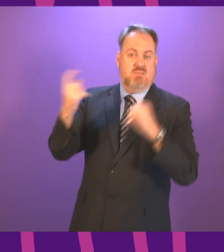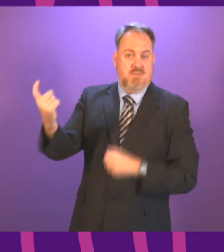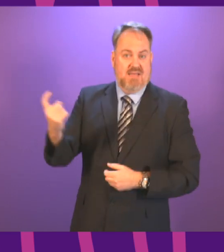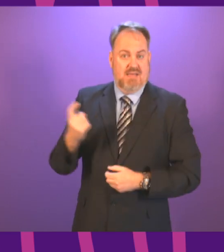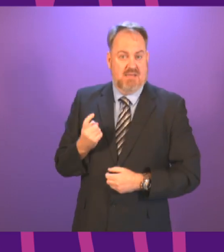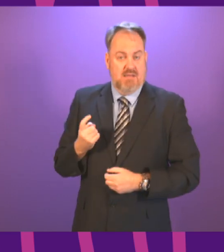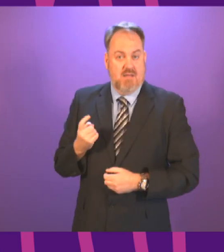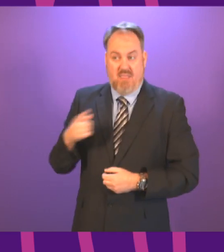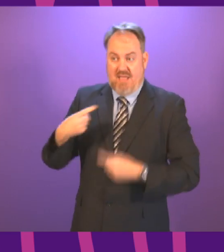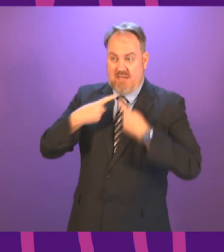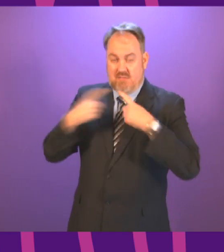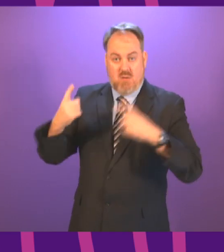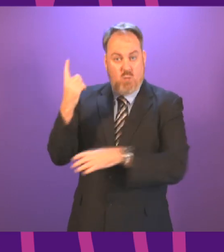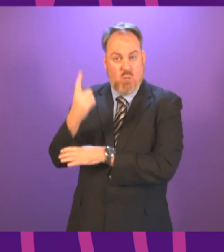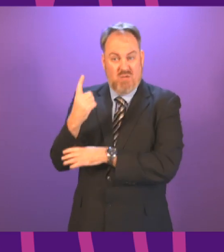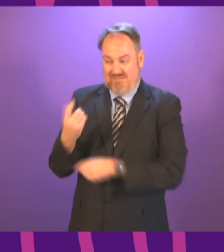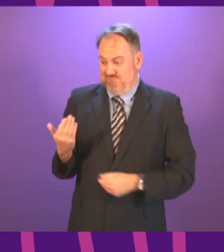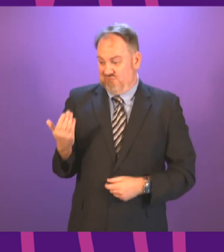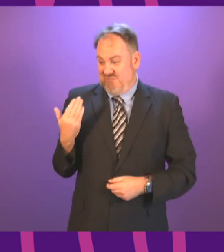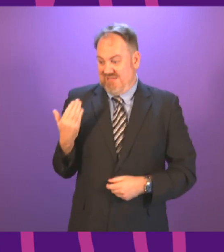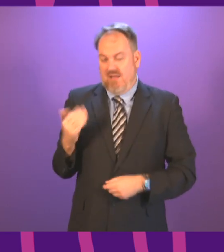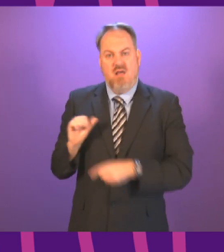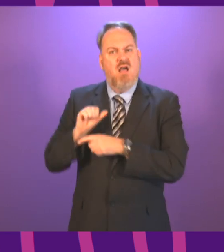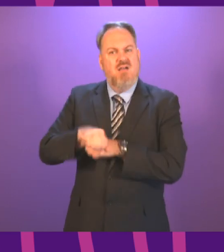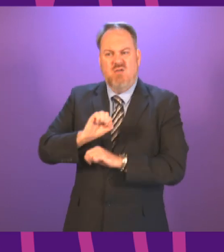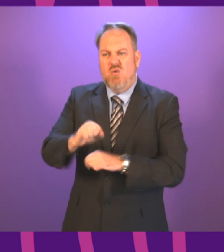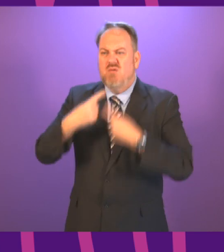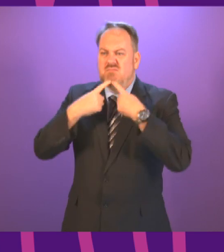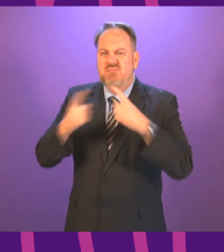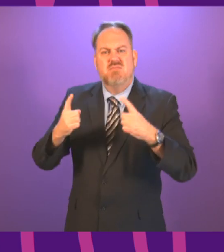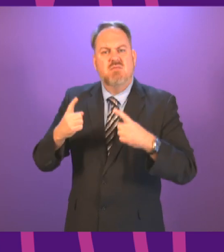NHS. They have delivered their warning just days after the Scottish Government published